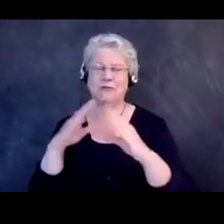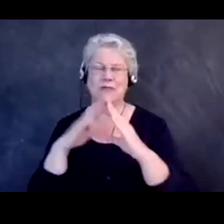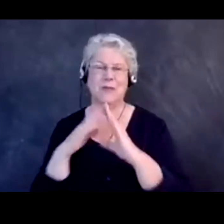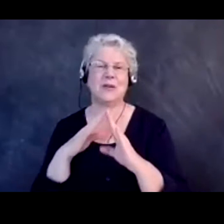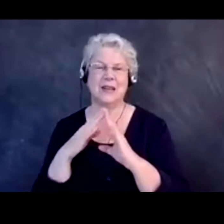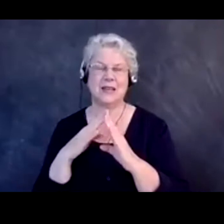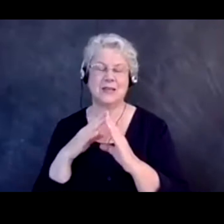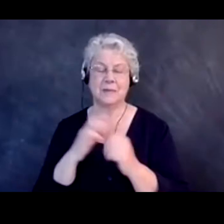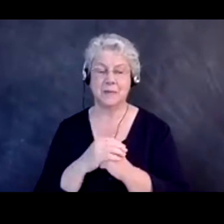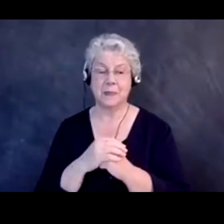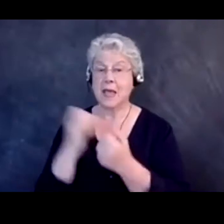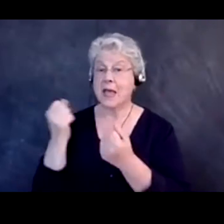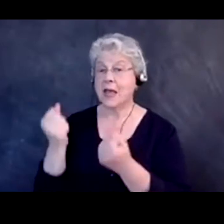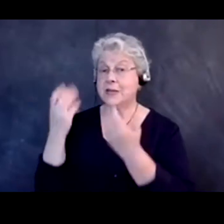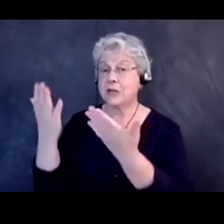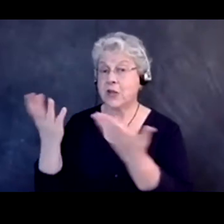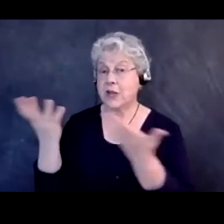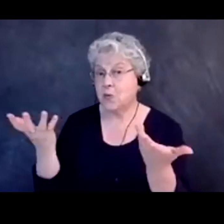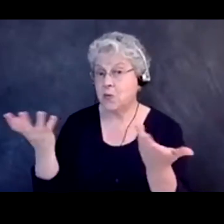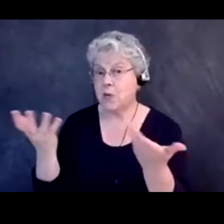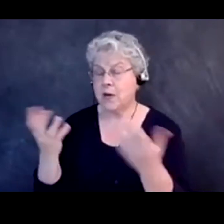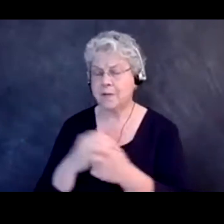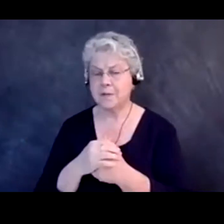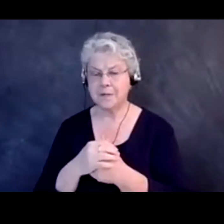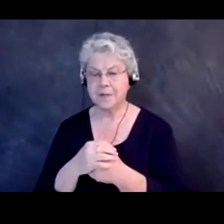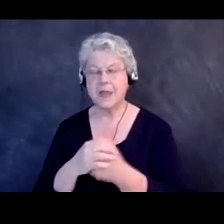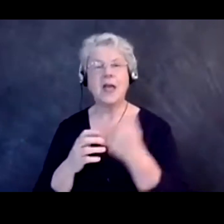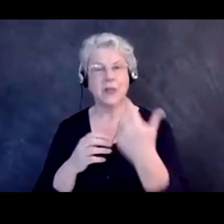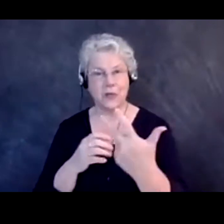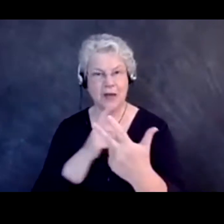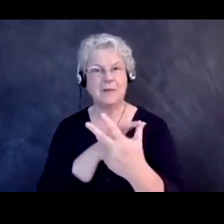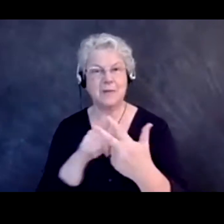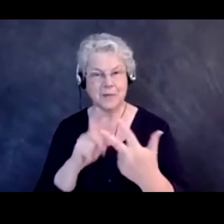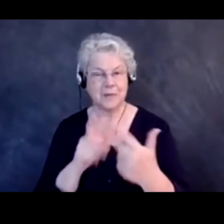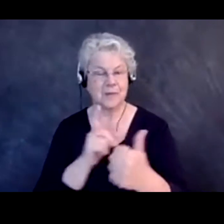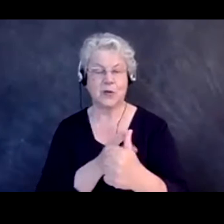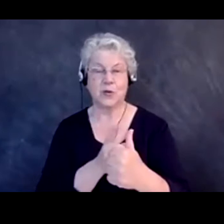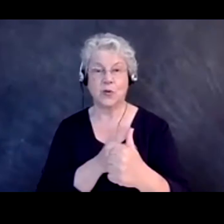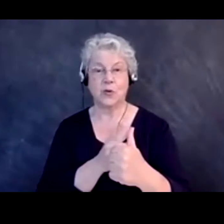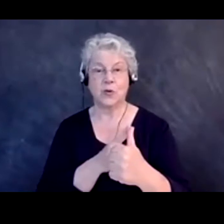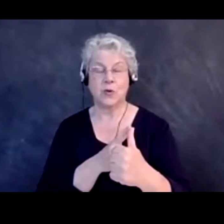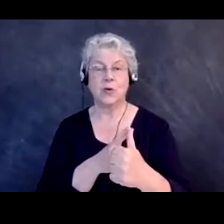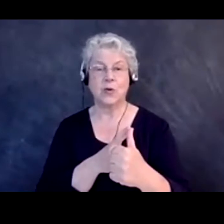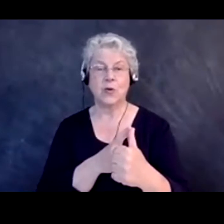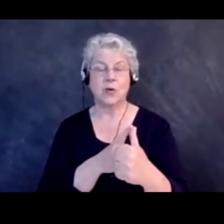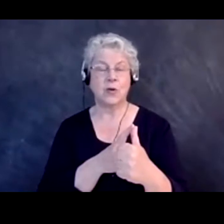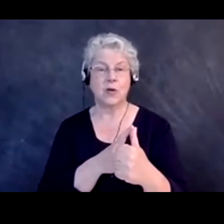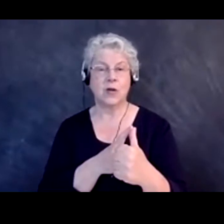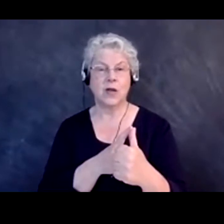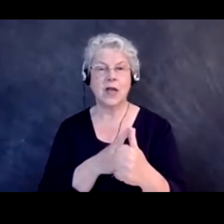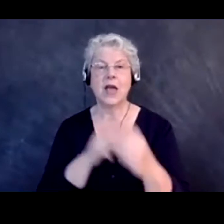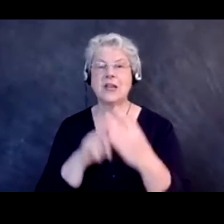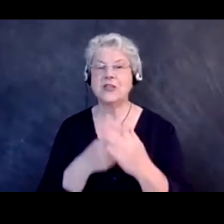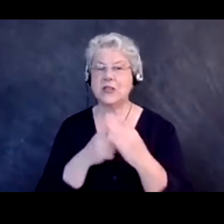My suggestions are -- I have three suggestions for you: One is you need to start small, again,